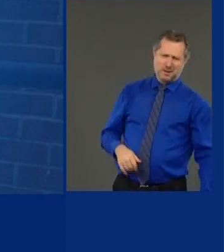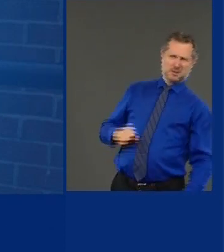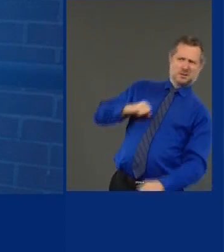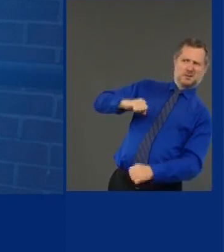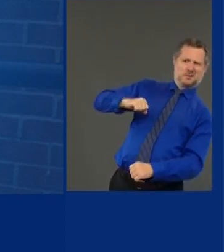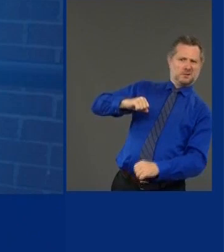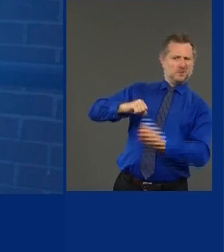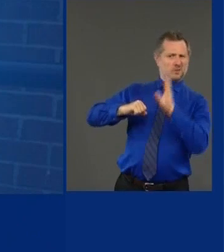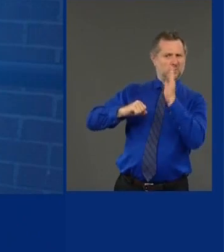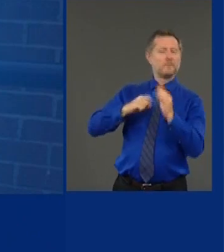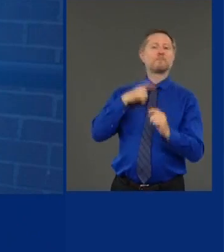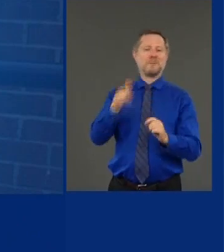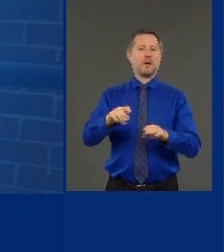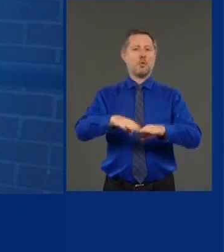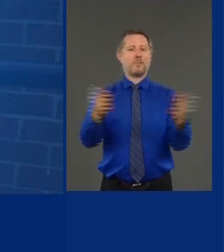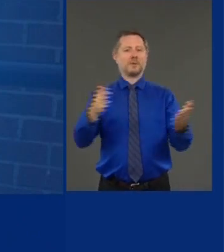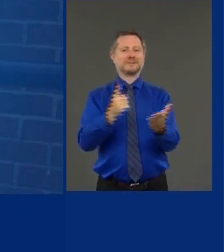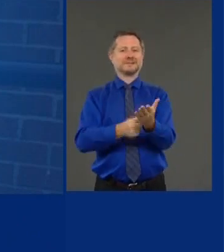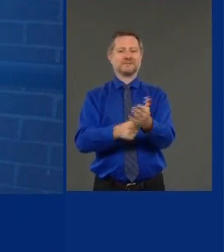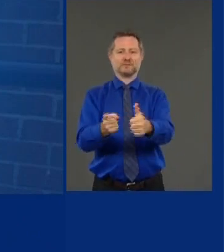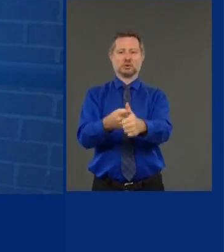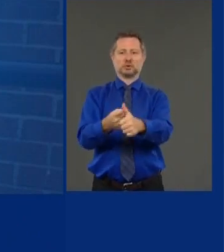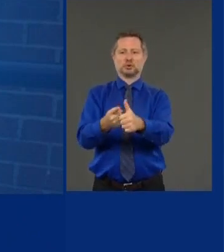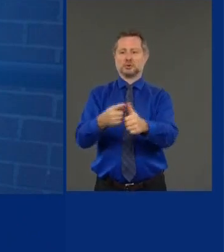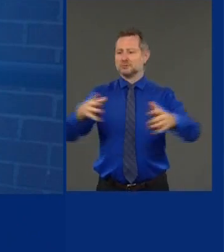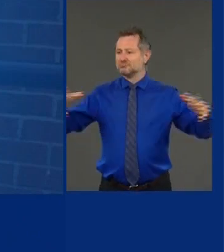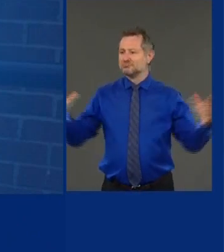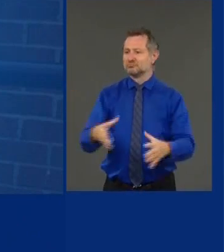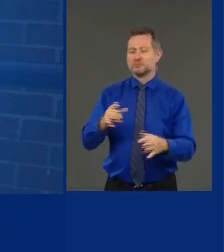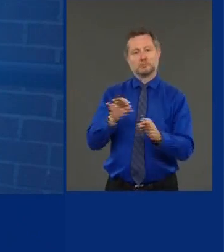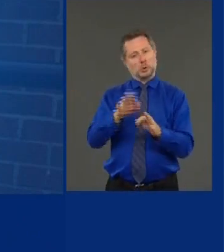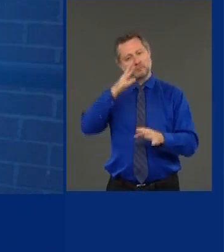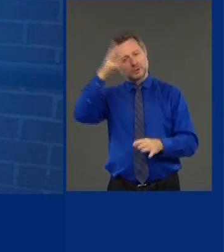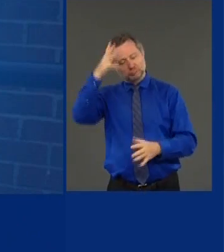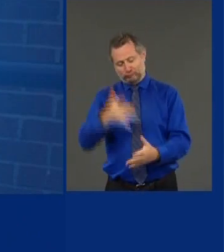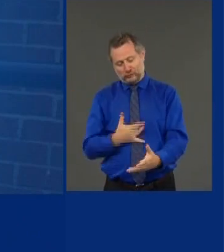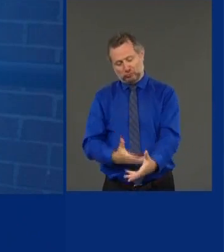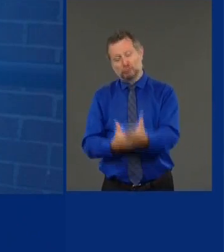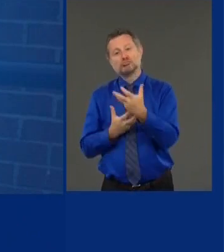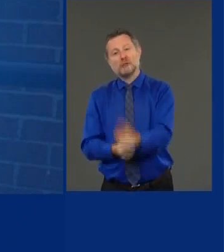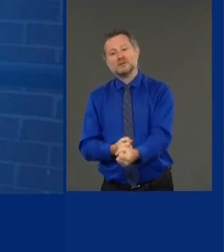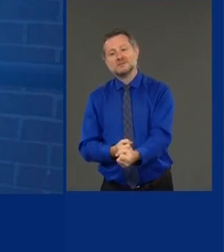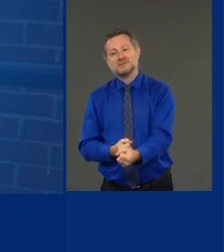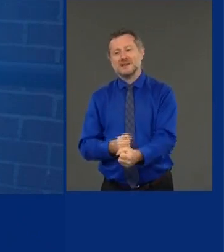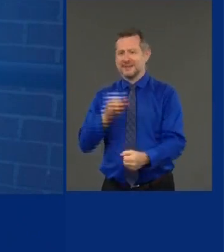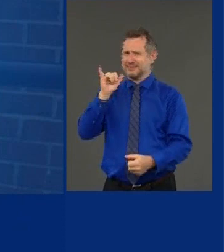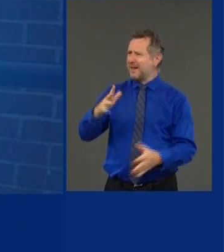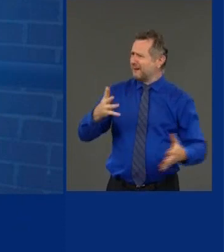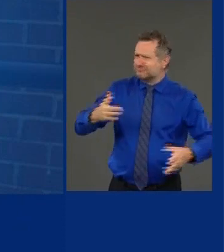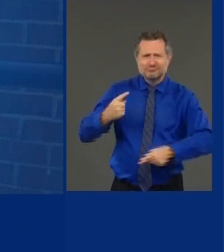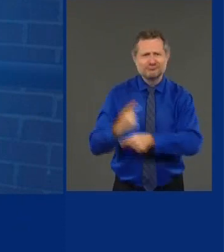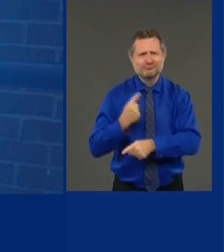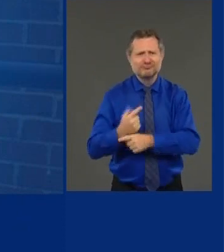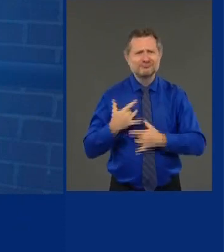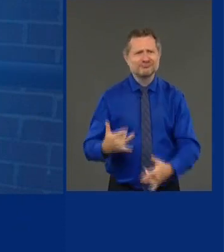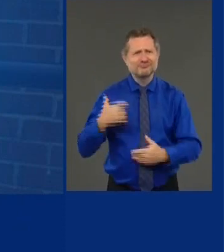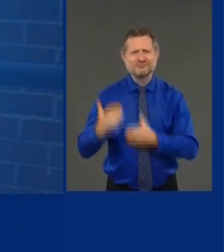AND I'M NOT GOING TO TRUST JUST WHAT'S ON SOME SCHOOL DISTRICT'S PLAN. I'M NOT GOING TO DO THAT. AND PARENTS HAVE TO BE COMFORTABLE.